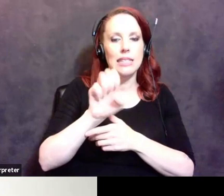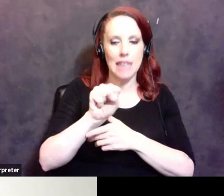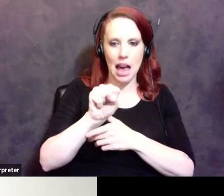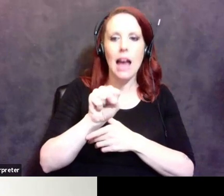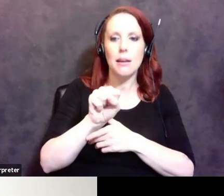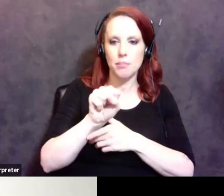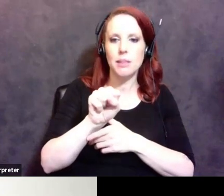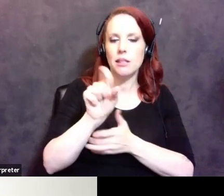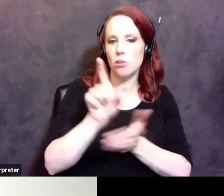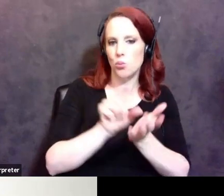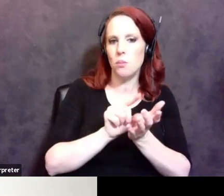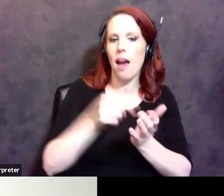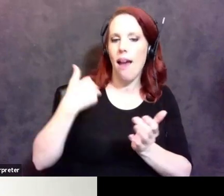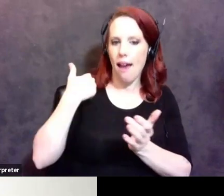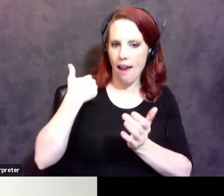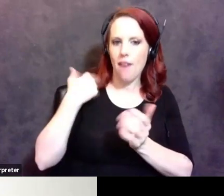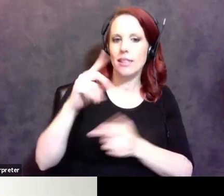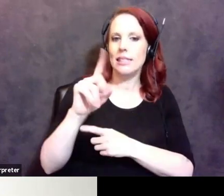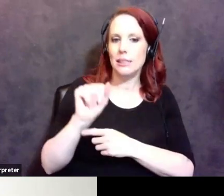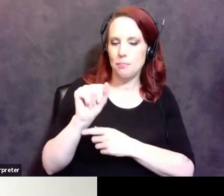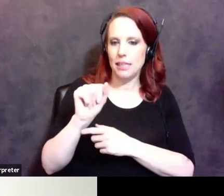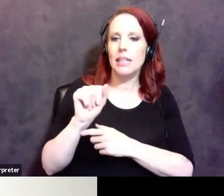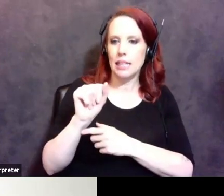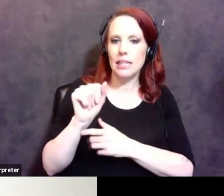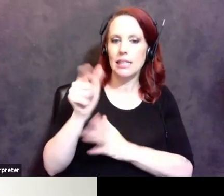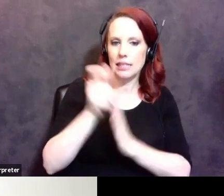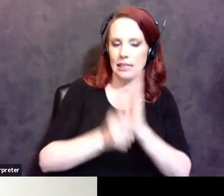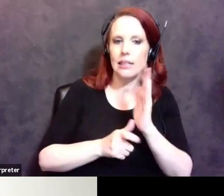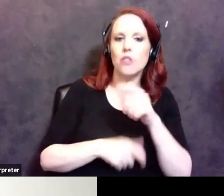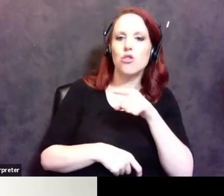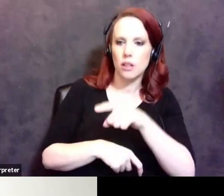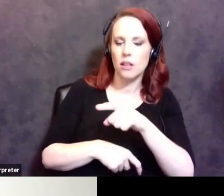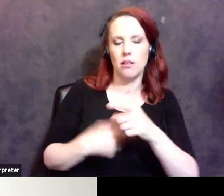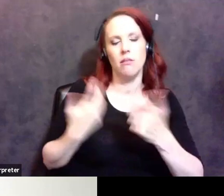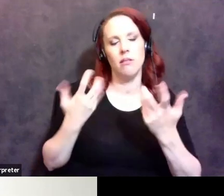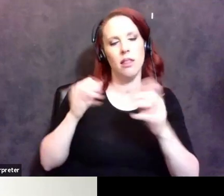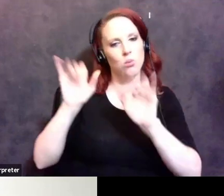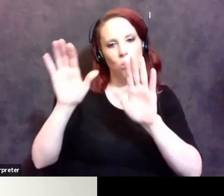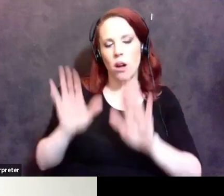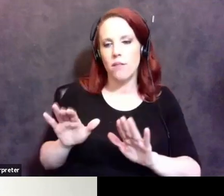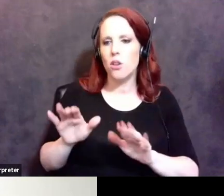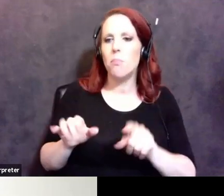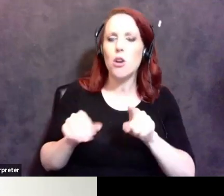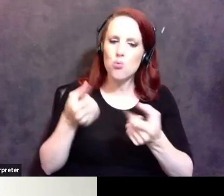To the extent you can consume as much content as possible that is disability centered from